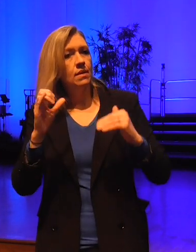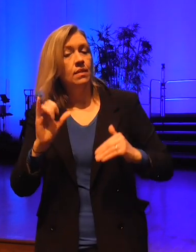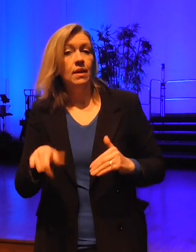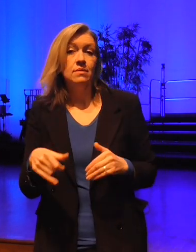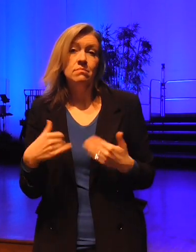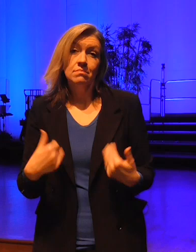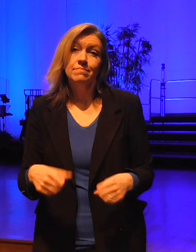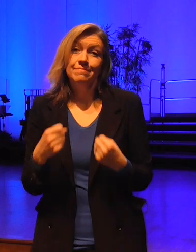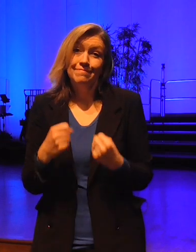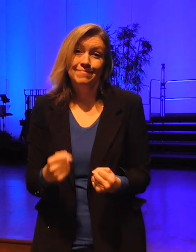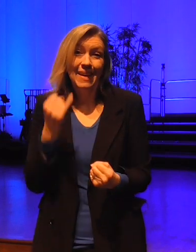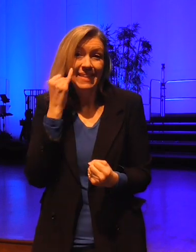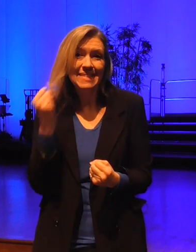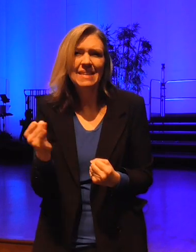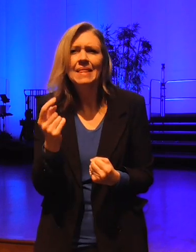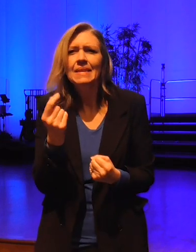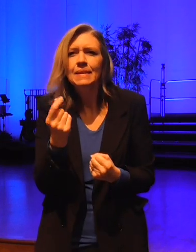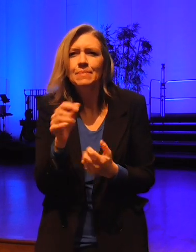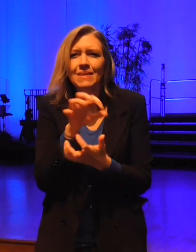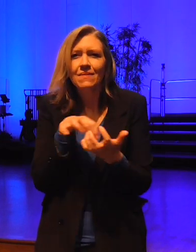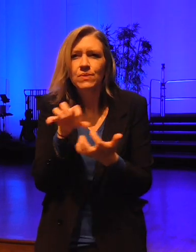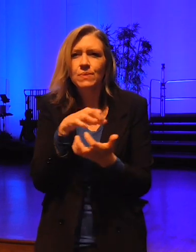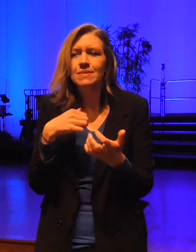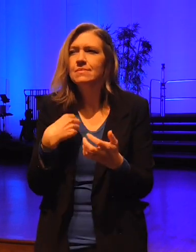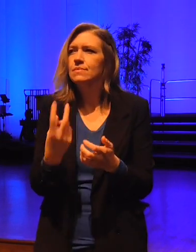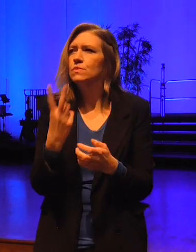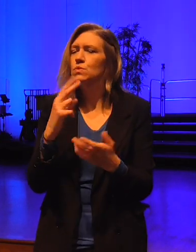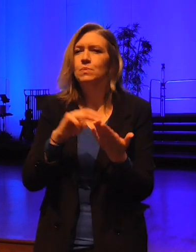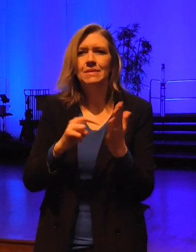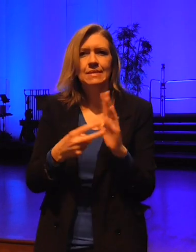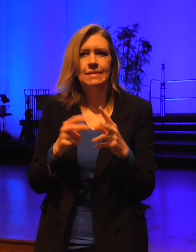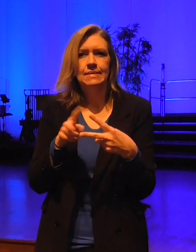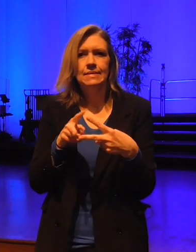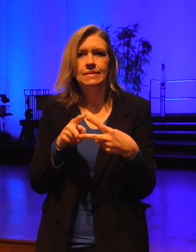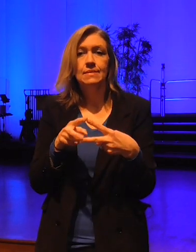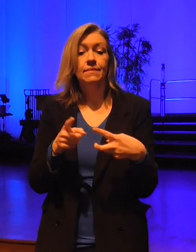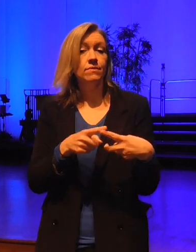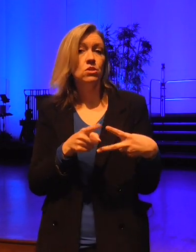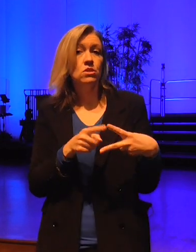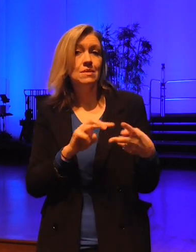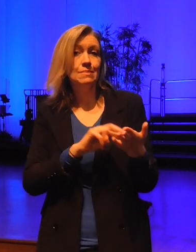confusing because it has two different meanings the first is what new thought teacher Thomas